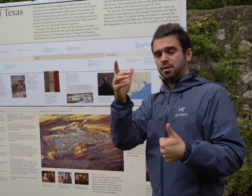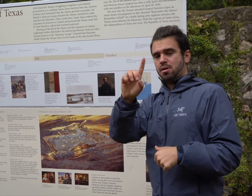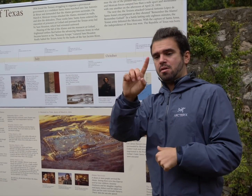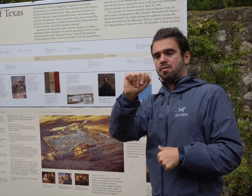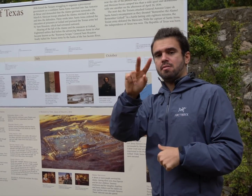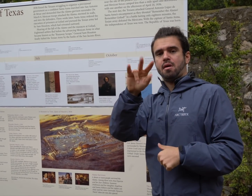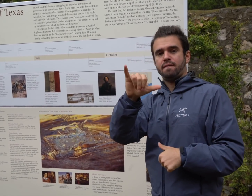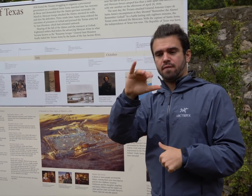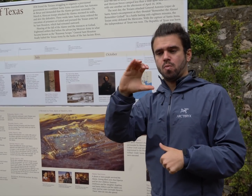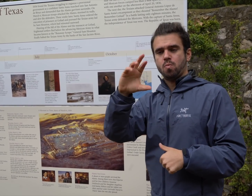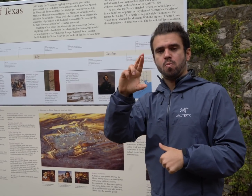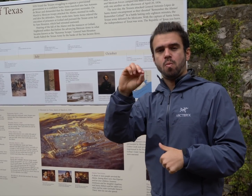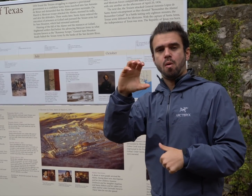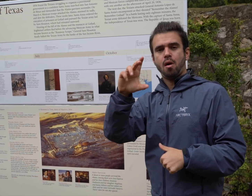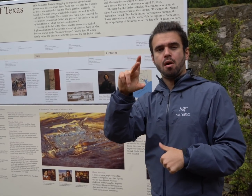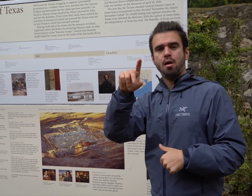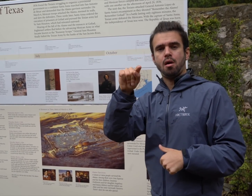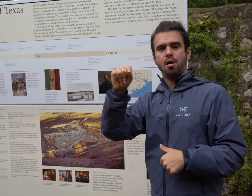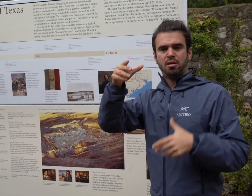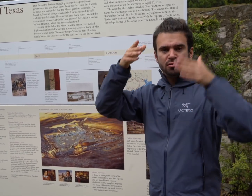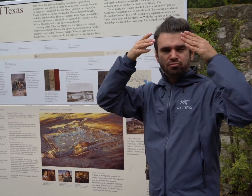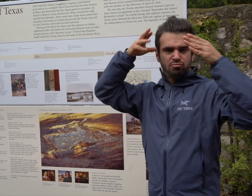The first was, Davy Crockett, played a huge role in the battle.